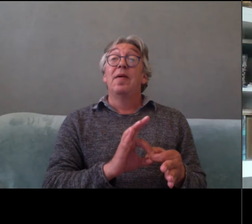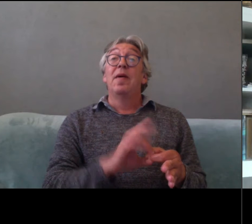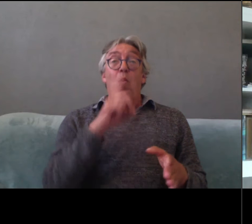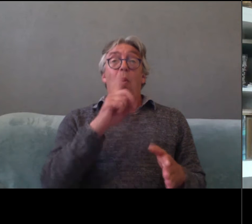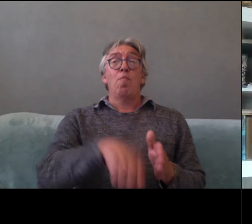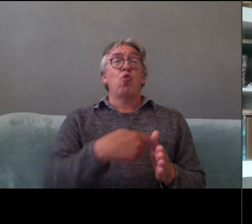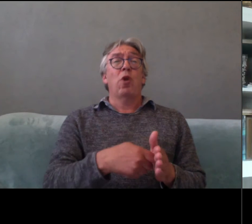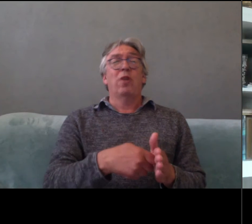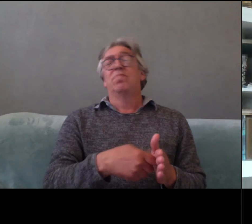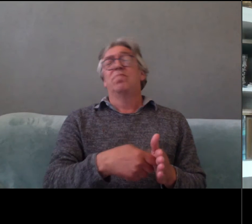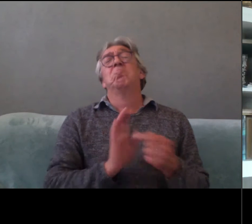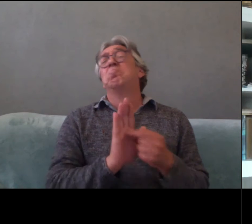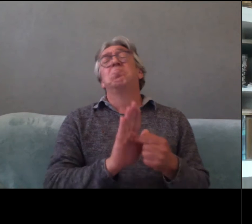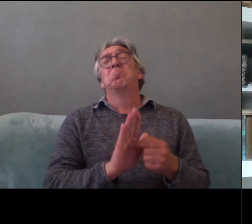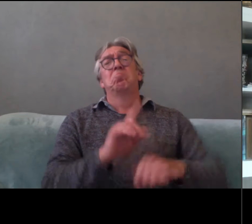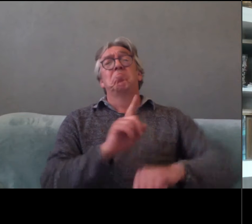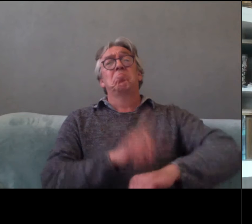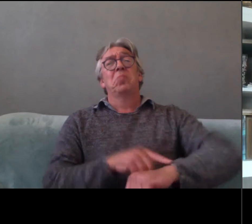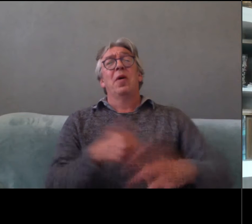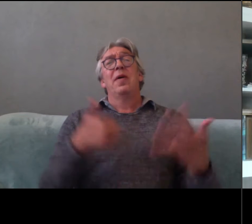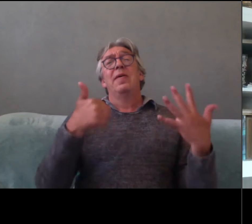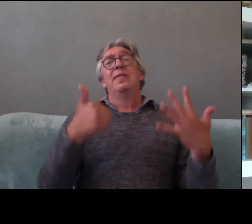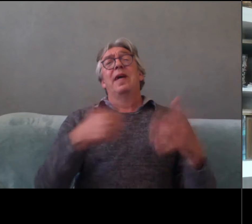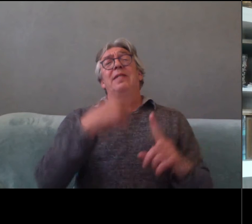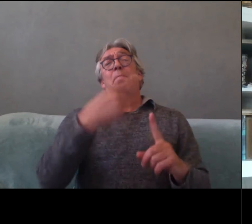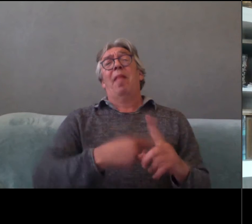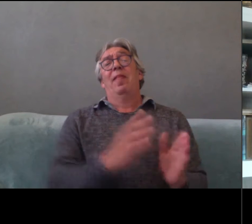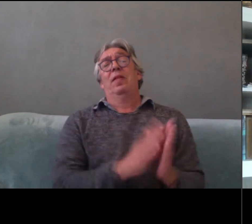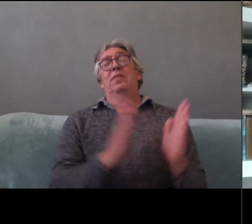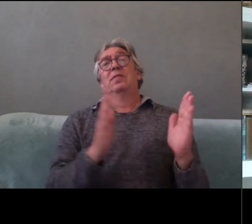you put in your own money, there is no advance payment.